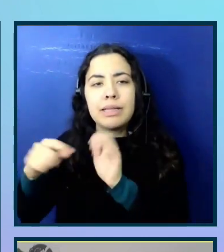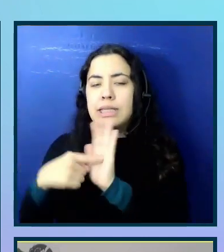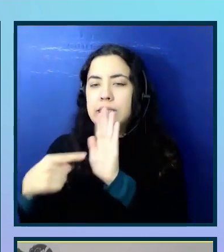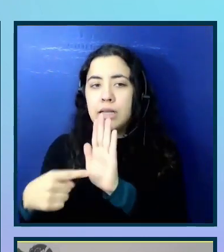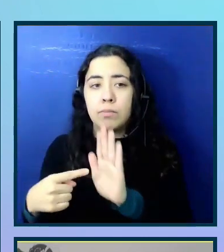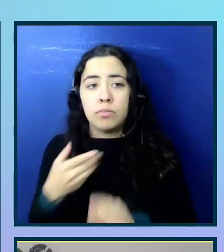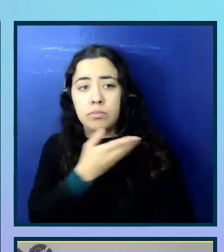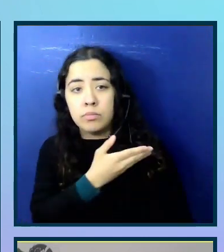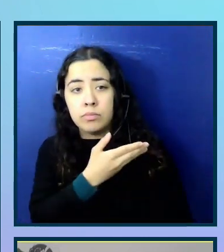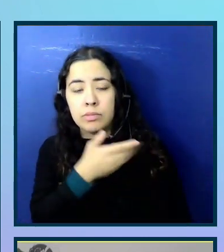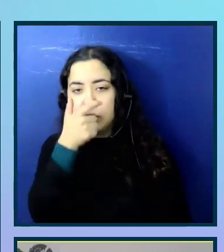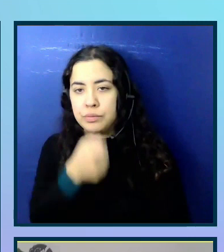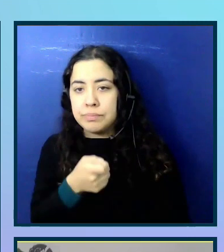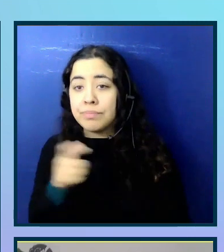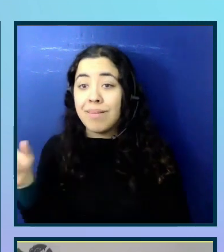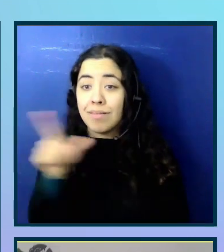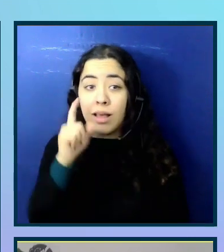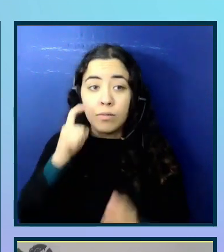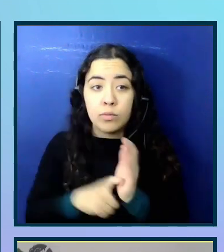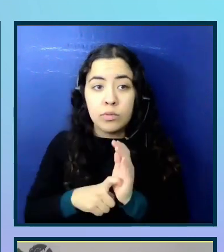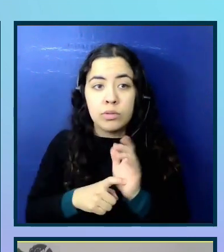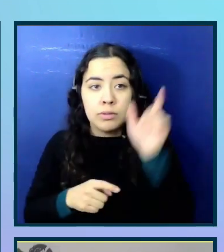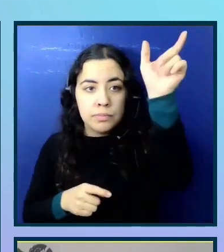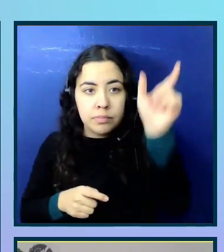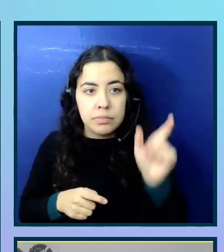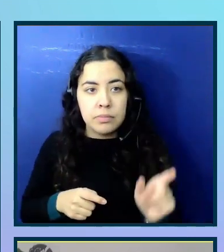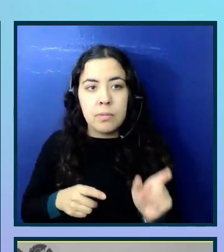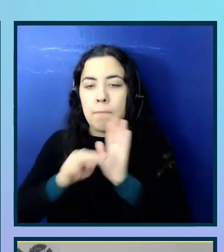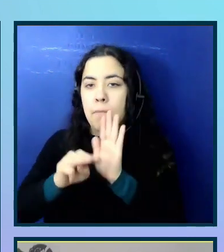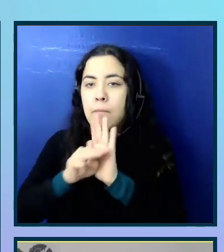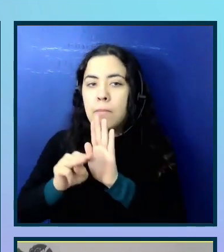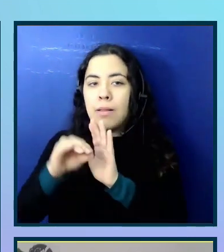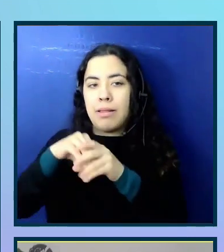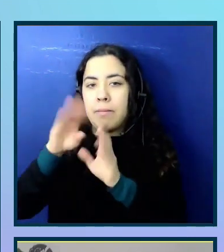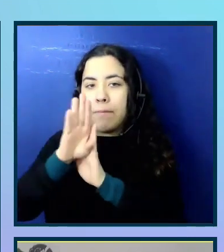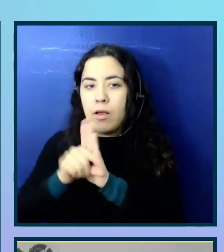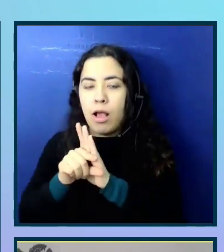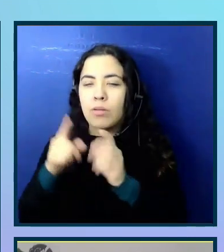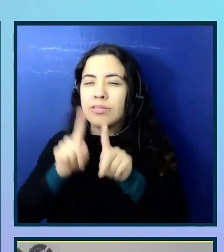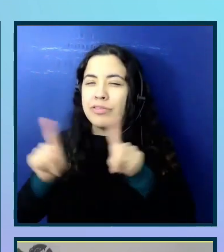So on the left, she has the mock-up in the background, and then she has little blue numbers